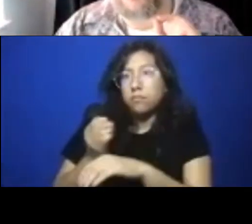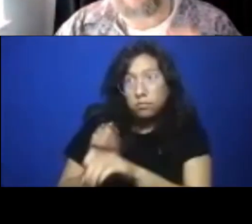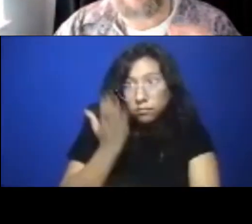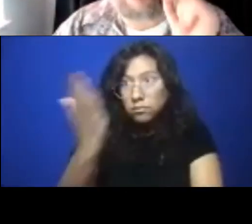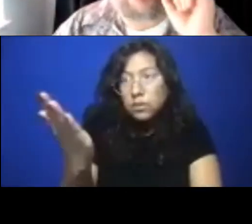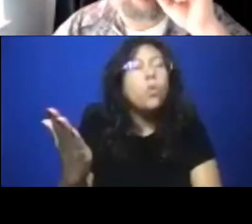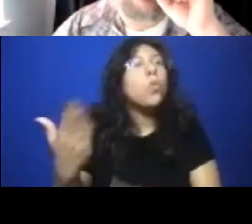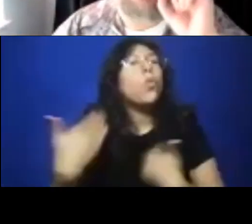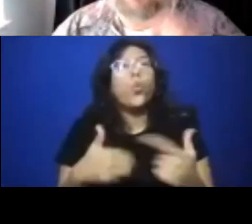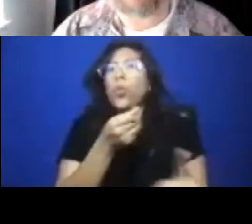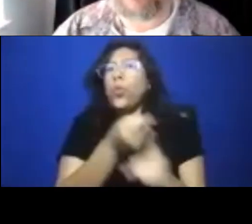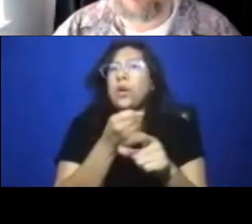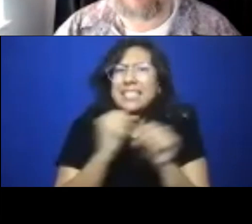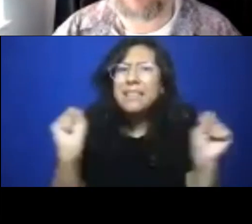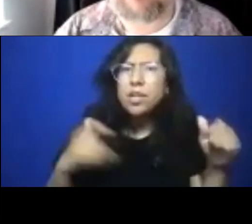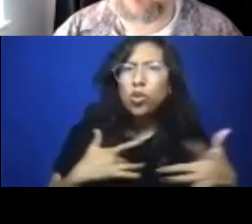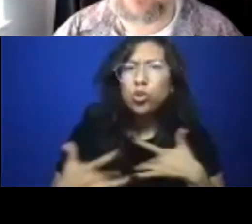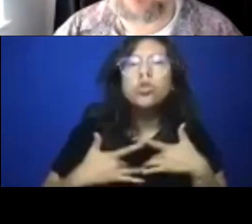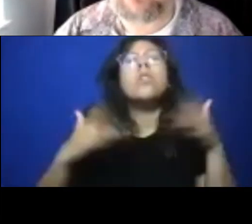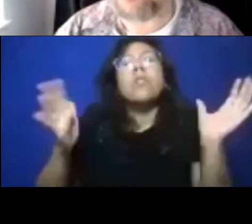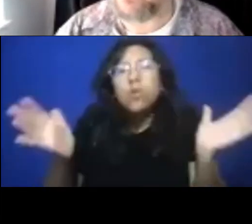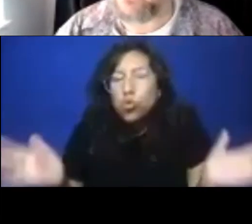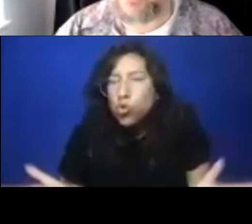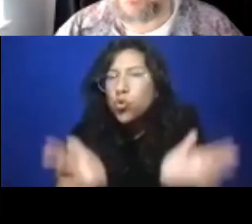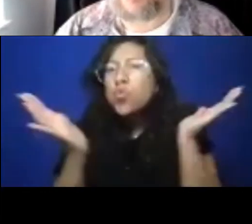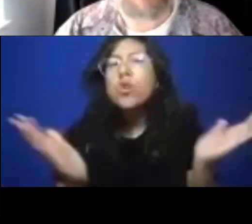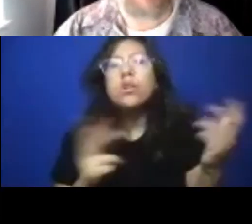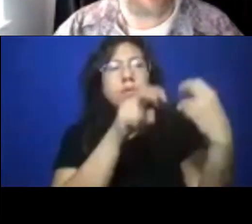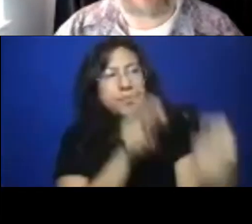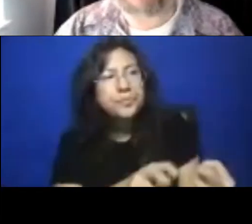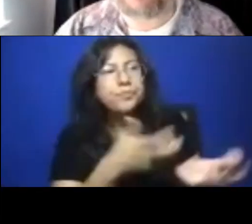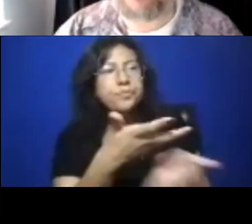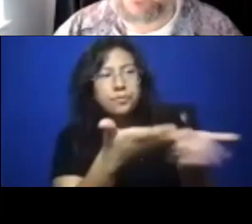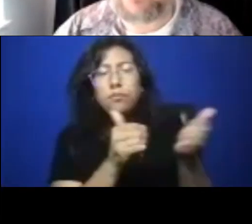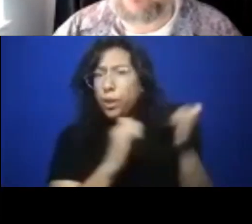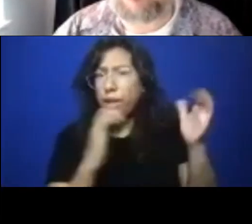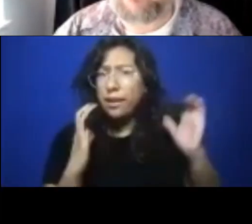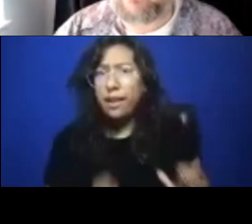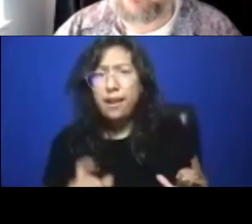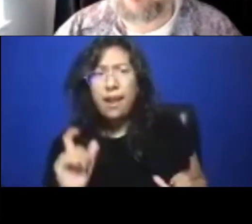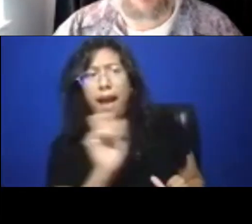So I really encourage folks to have that conversation with your client, ask them what they would prefer.